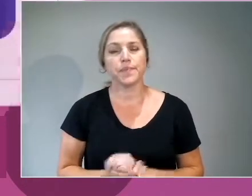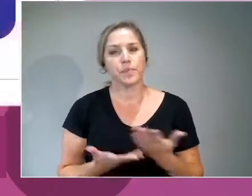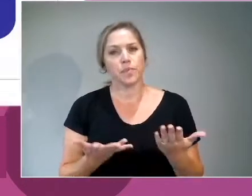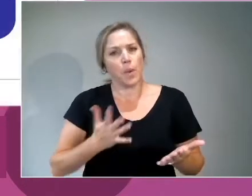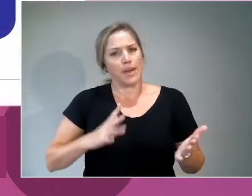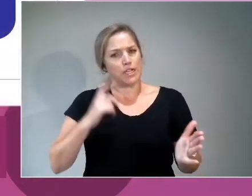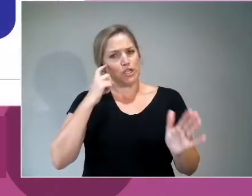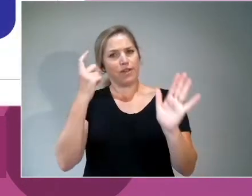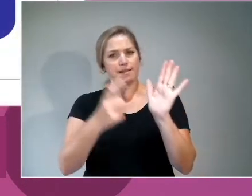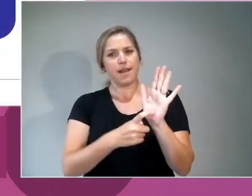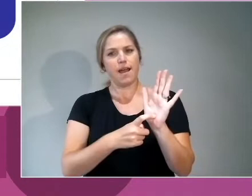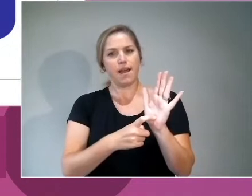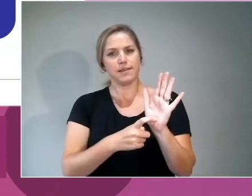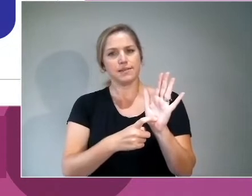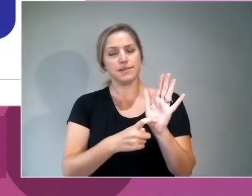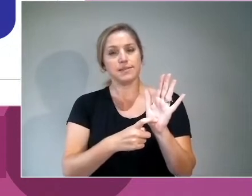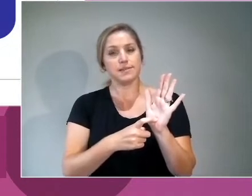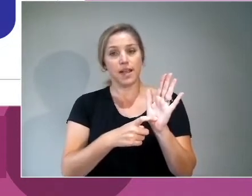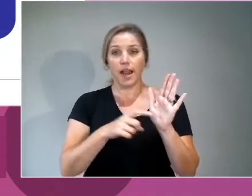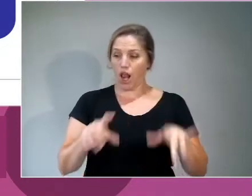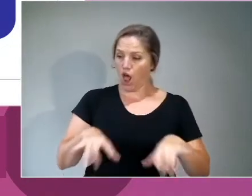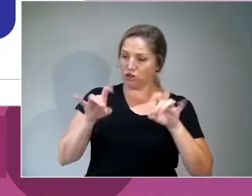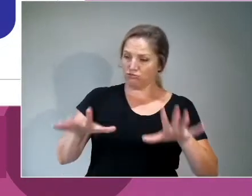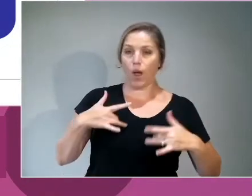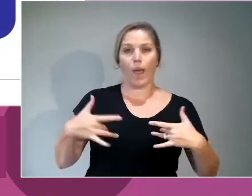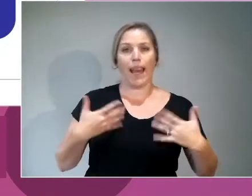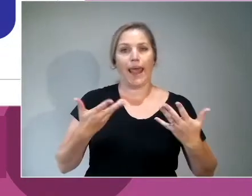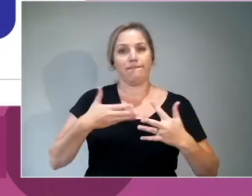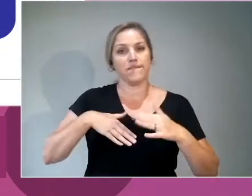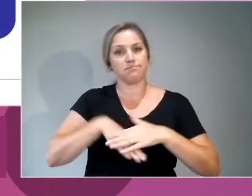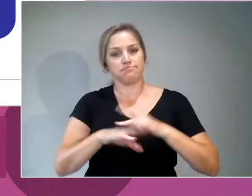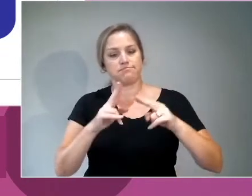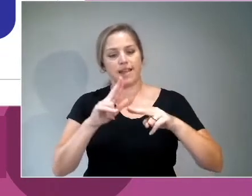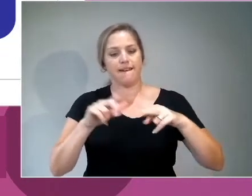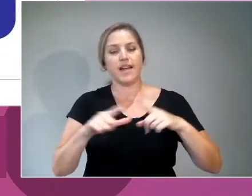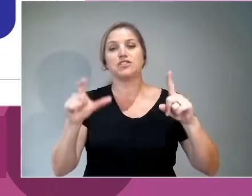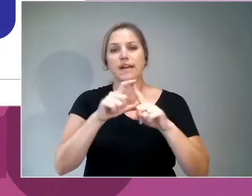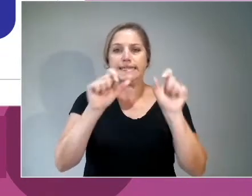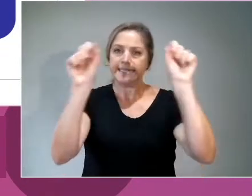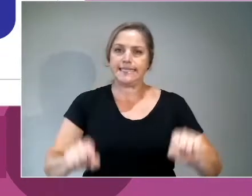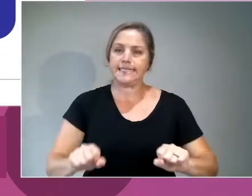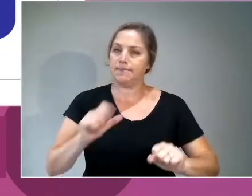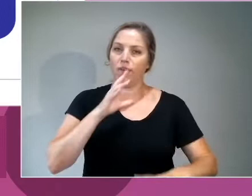that we live in a federated system of Government. So we actually have a very complex system.